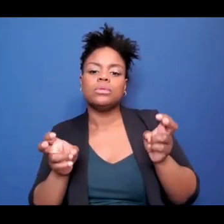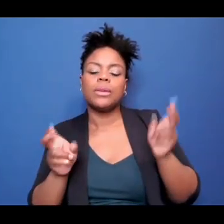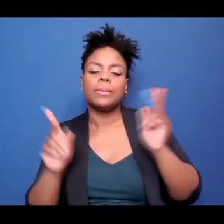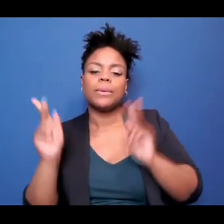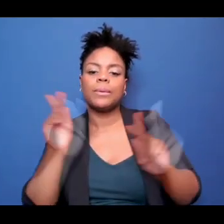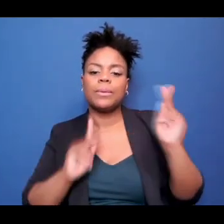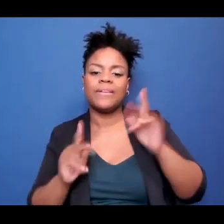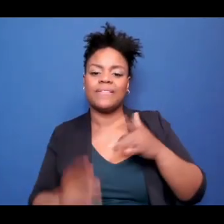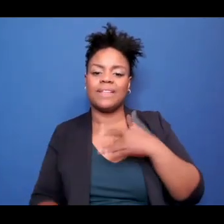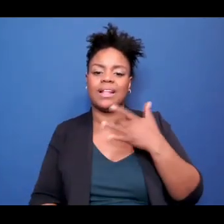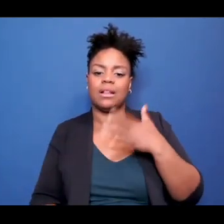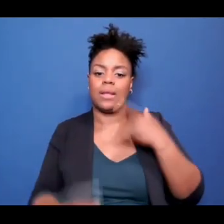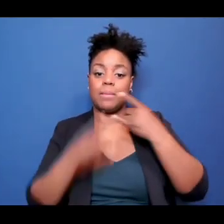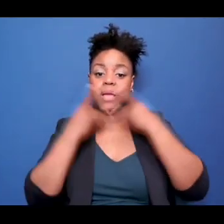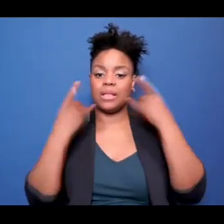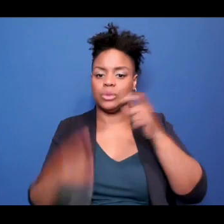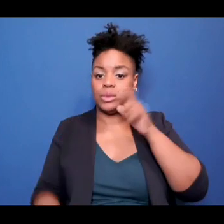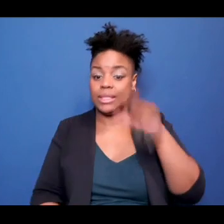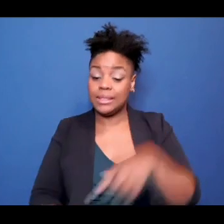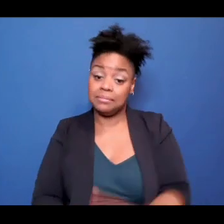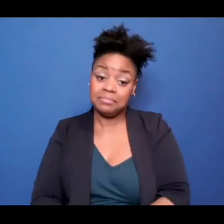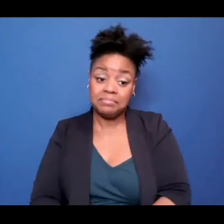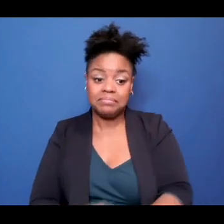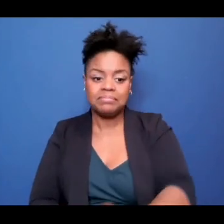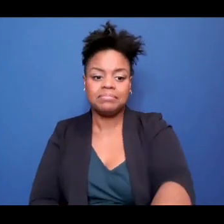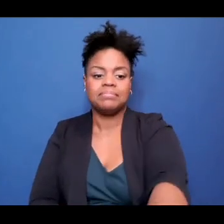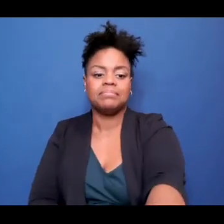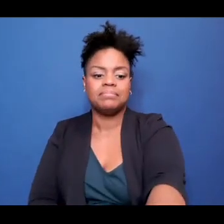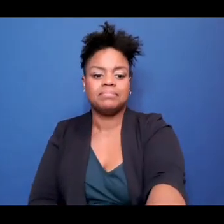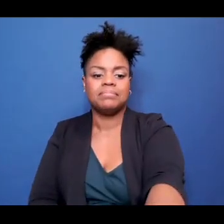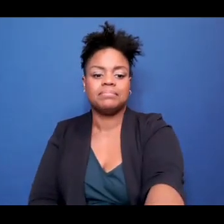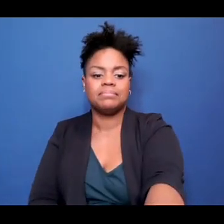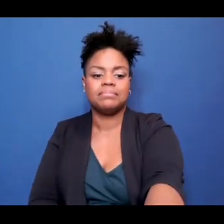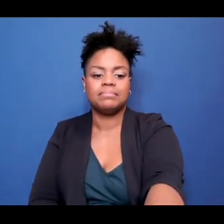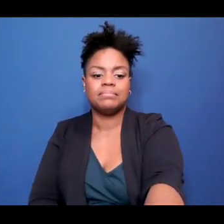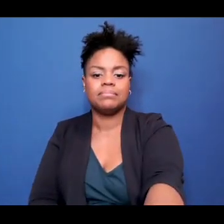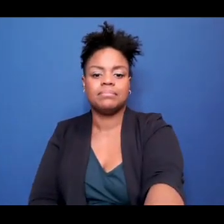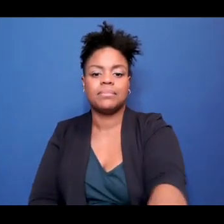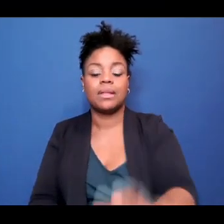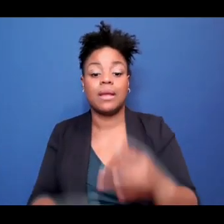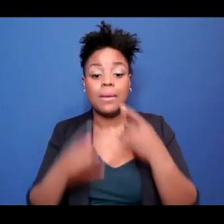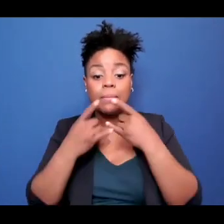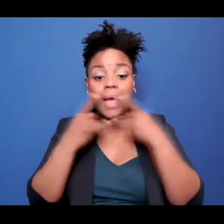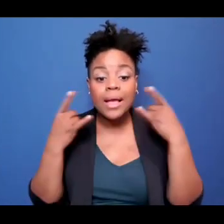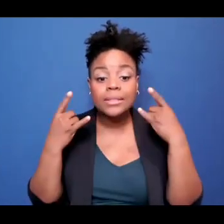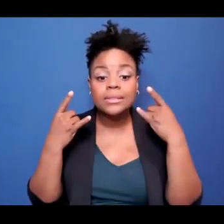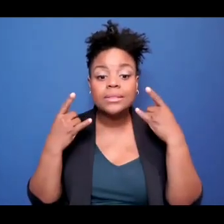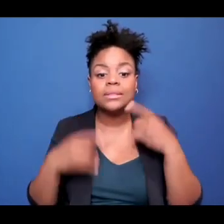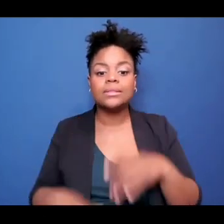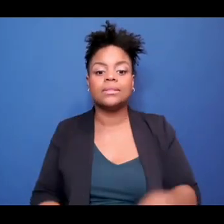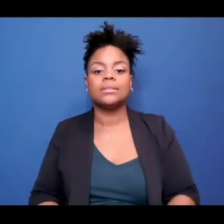HAVE A COUPLE QUOTES OF WHY PEOPLE THOUGHT SO ON THE SLIDE. THE FACT IS THAT WEARING A MASK